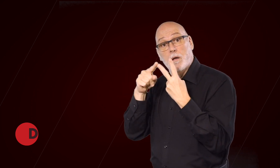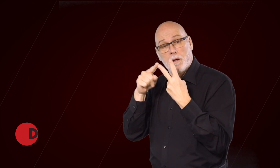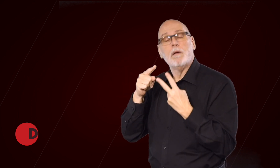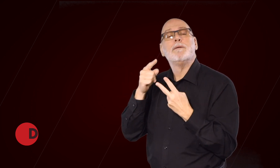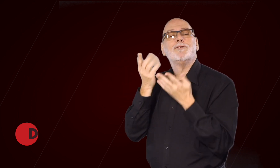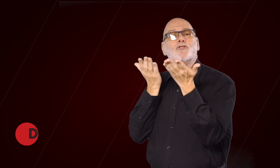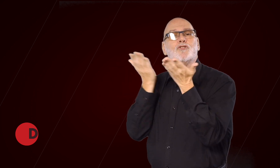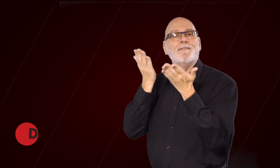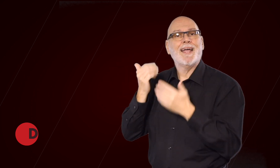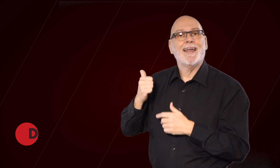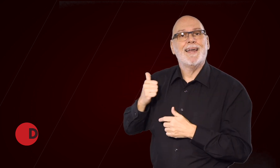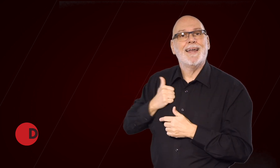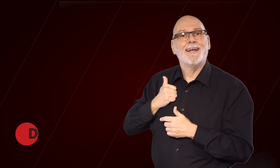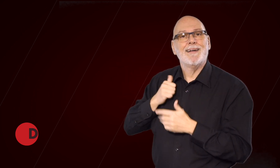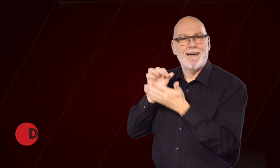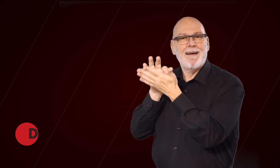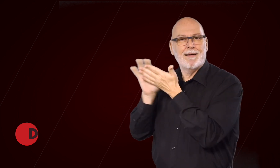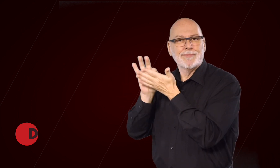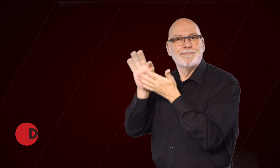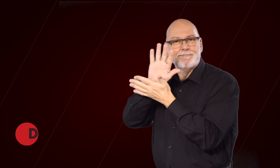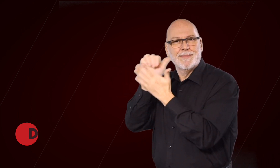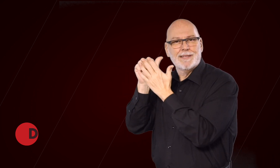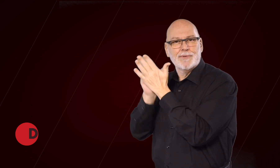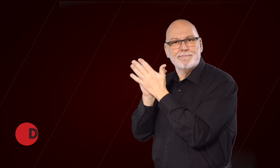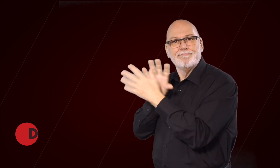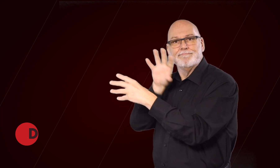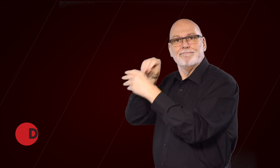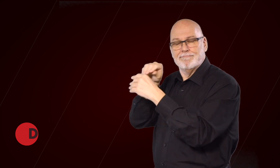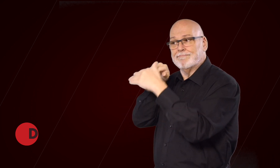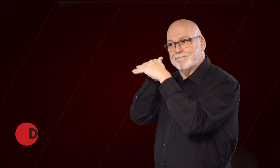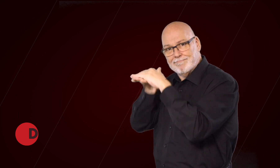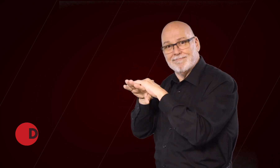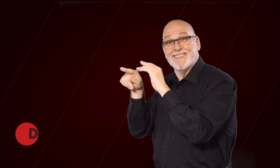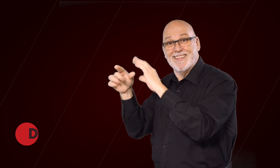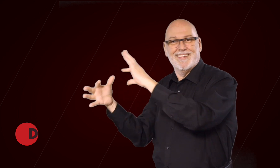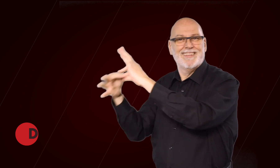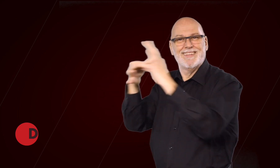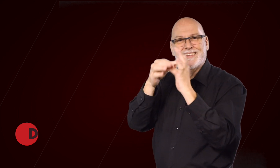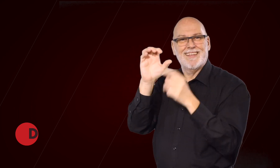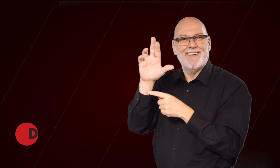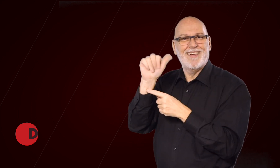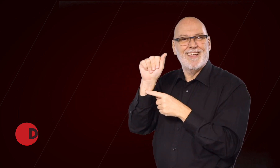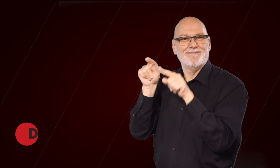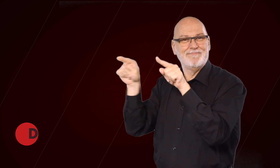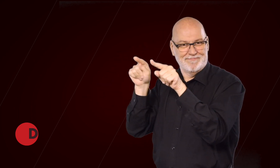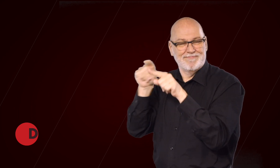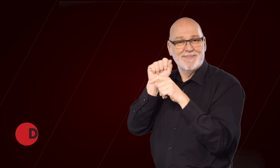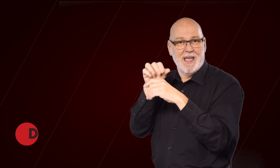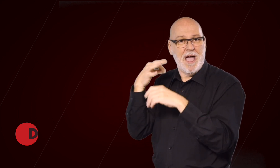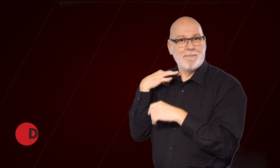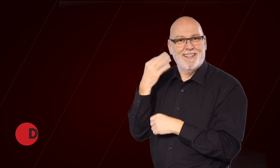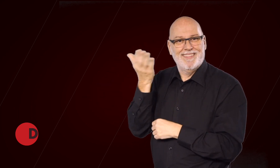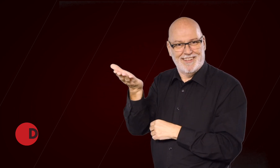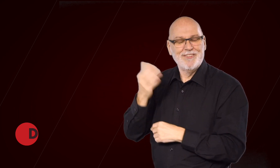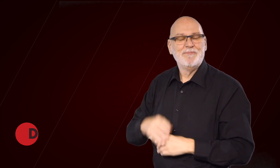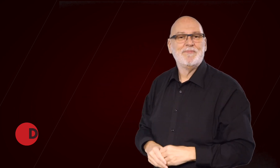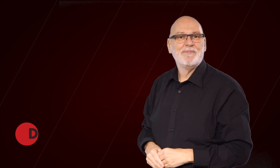or your Service Canada account which accesses your CRA account.